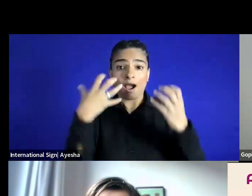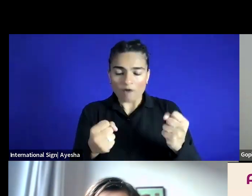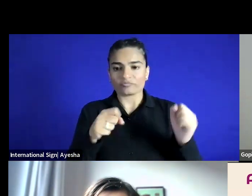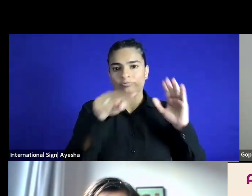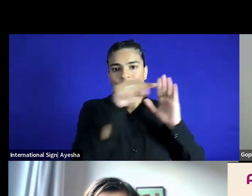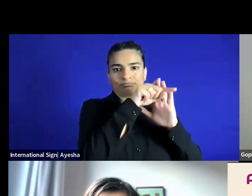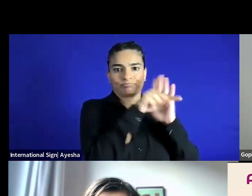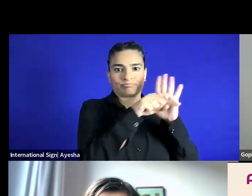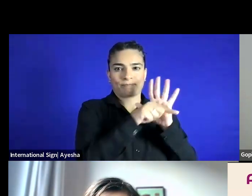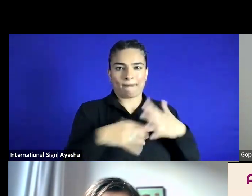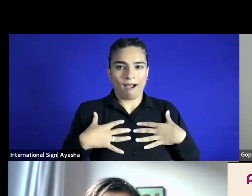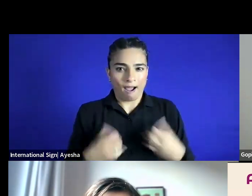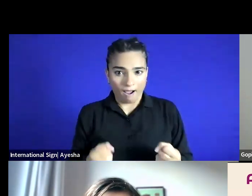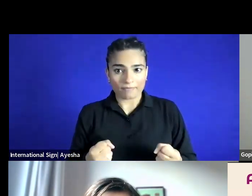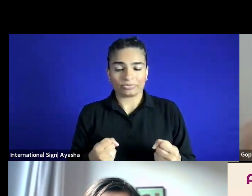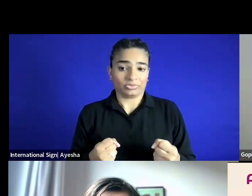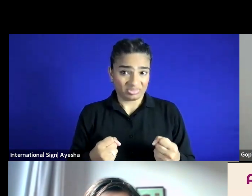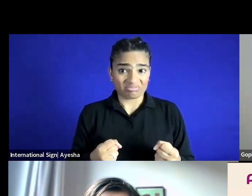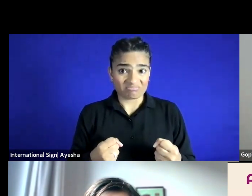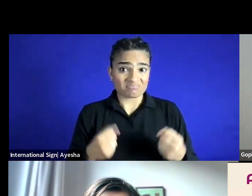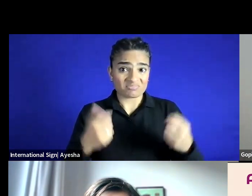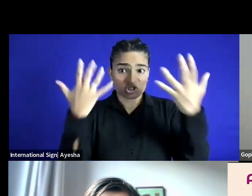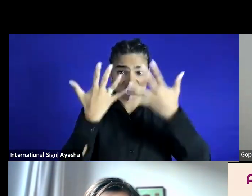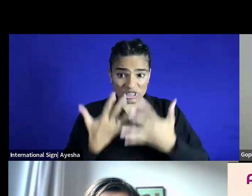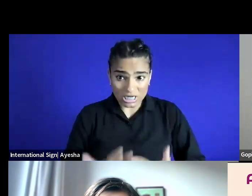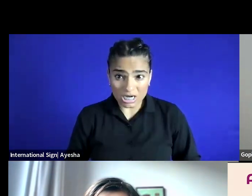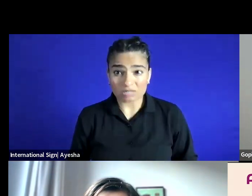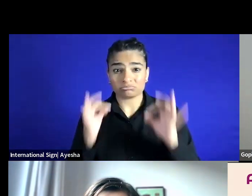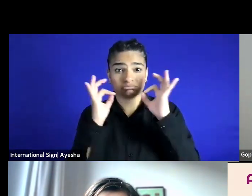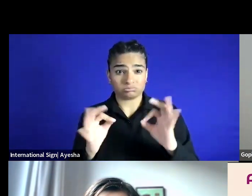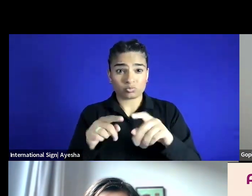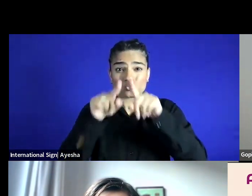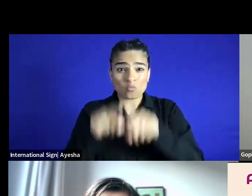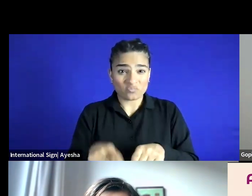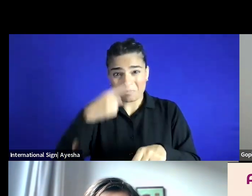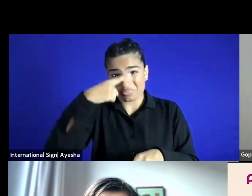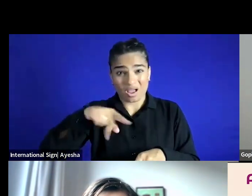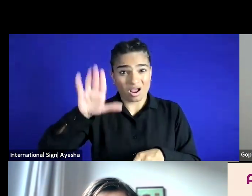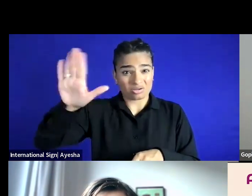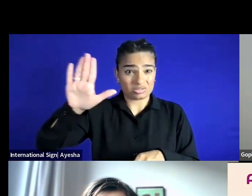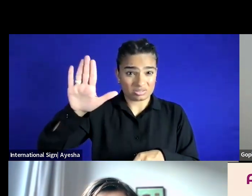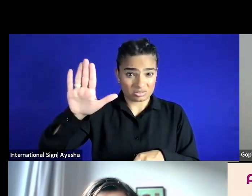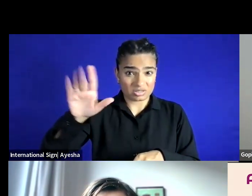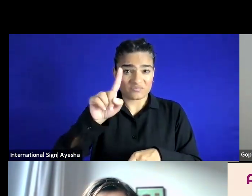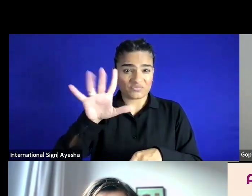But as of November 15th, Thailand has lifted Covid 19 related entry requirements.